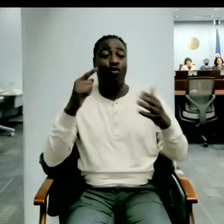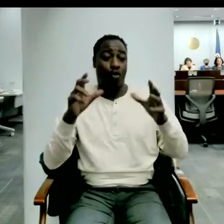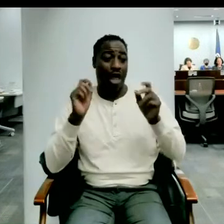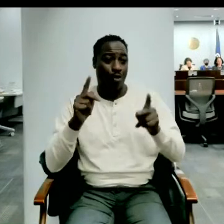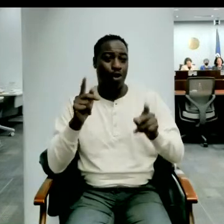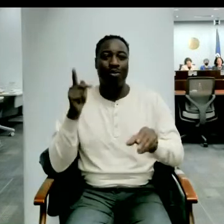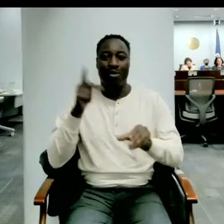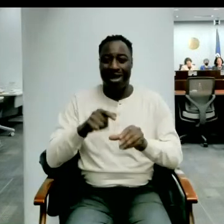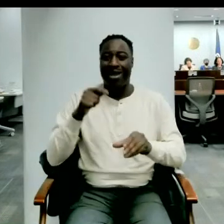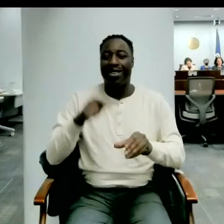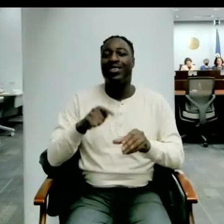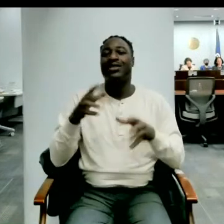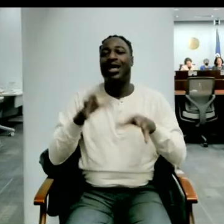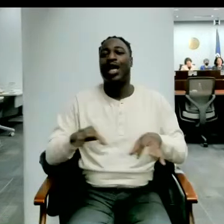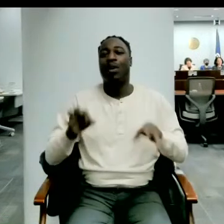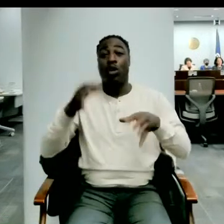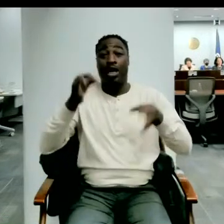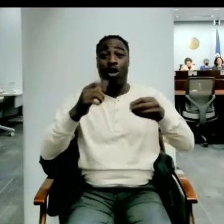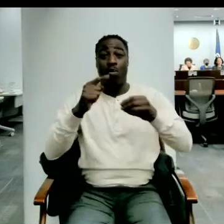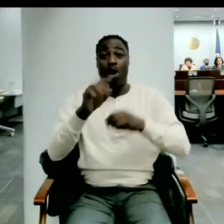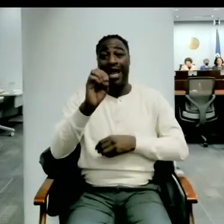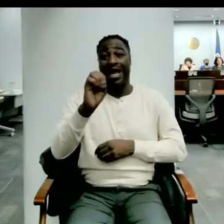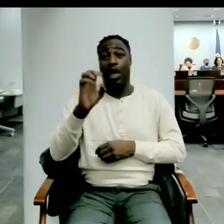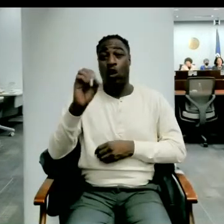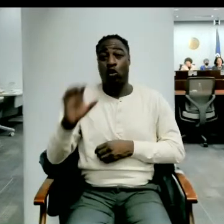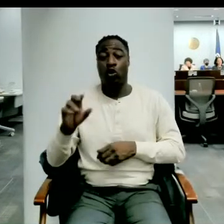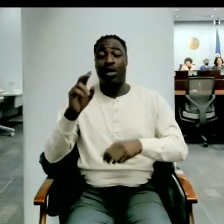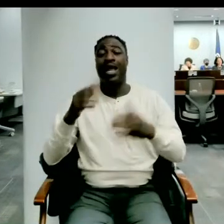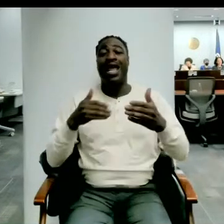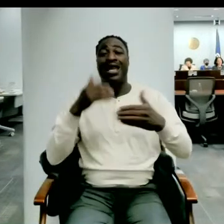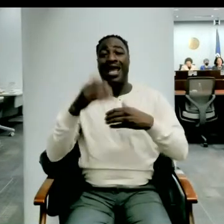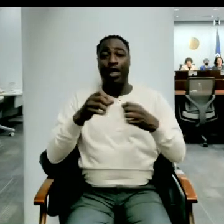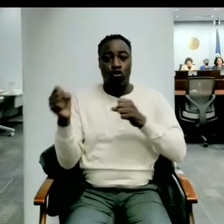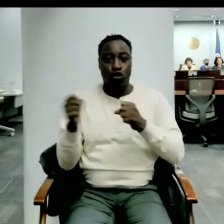participate in this important meeting about the EEOC next strategic enforcement plan,